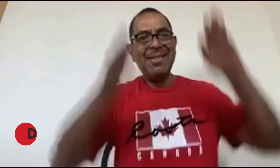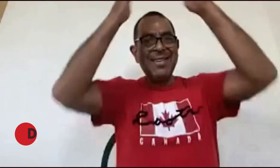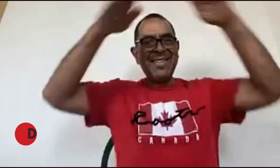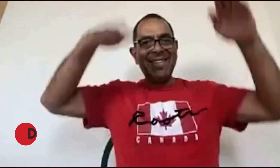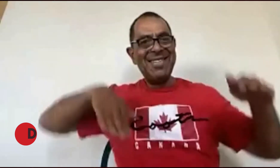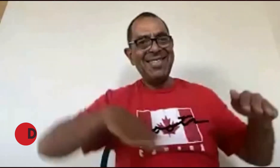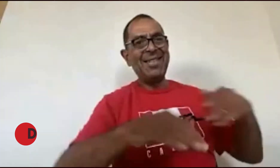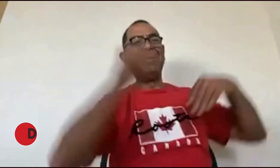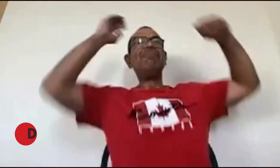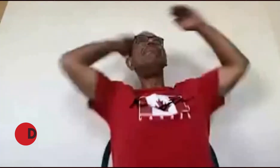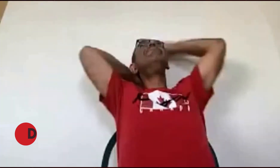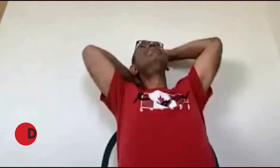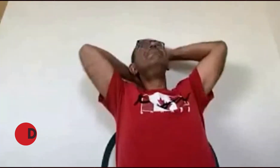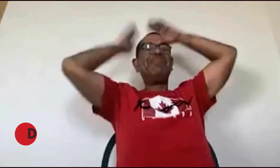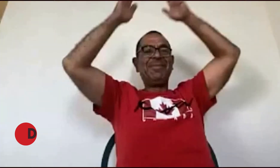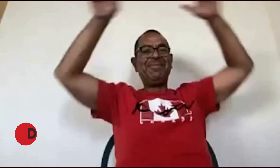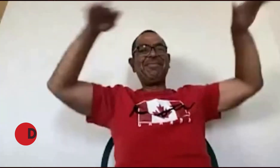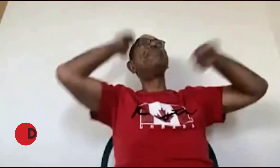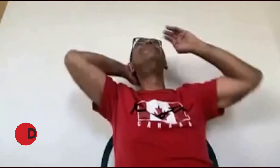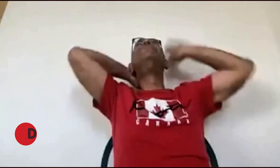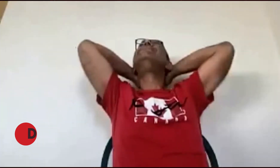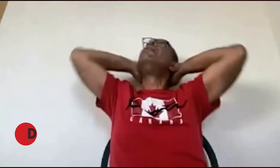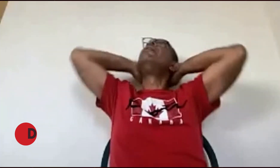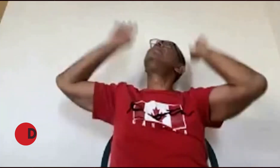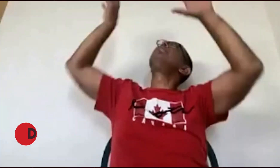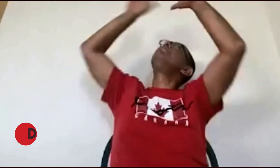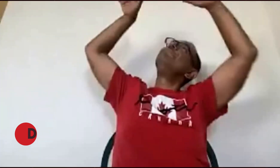and crawled under the tree.